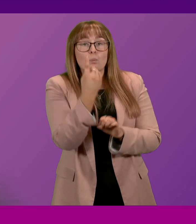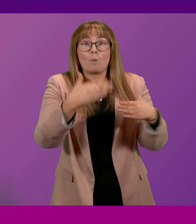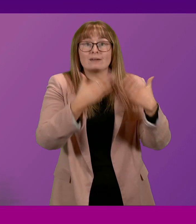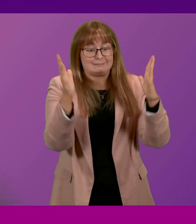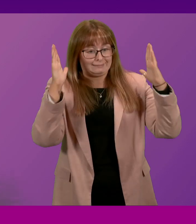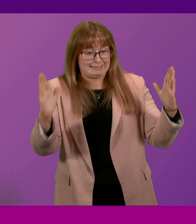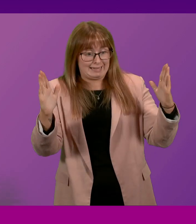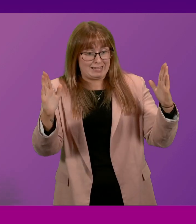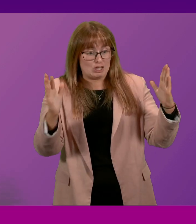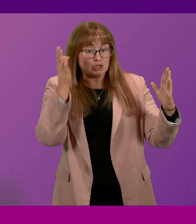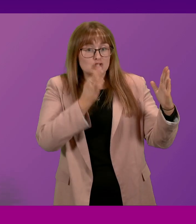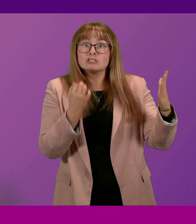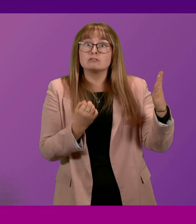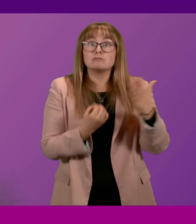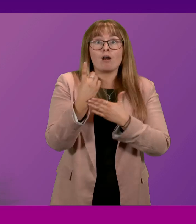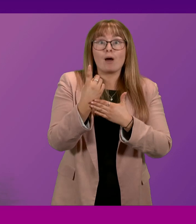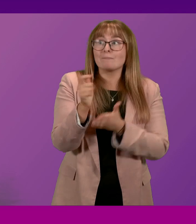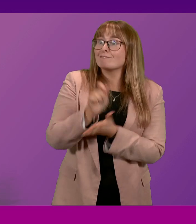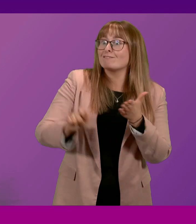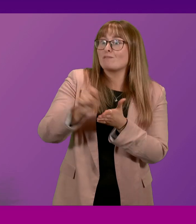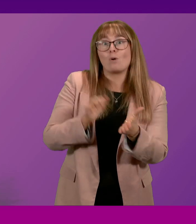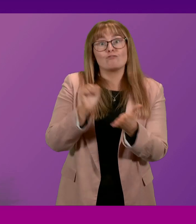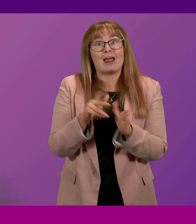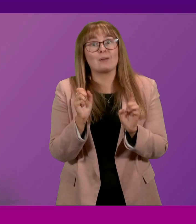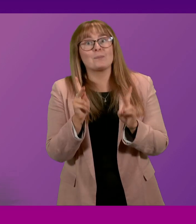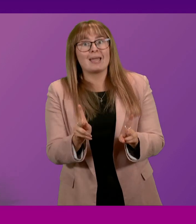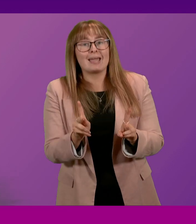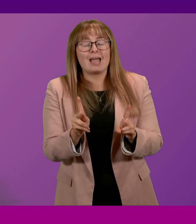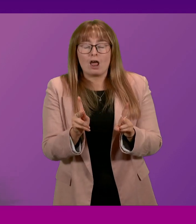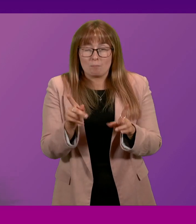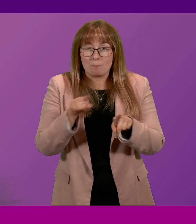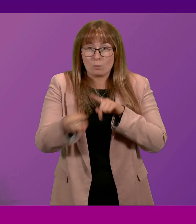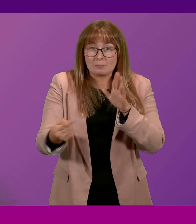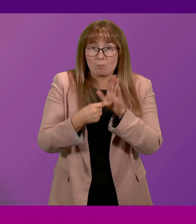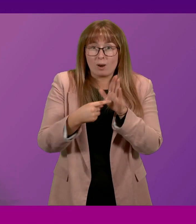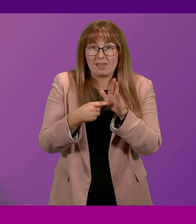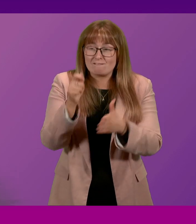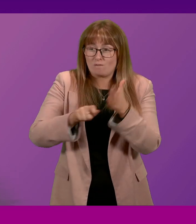is turn up and vote the right way—and, most important, vote against an odious